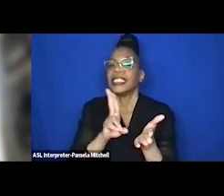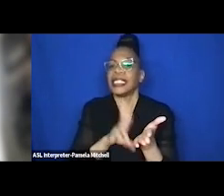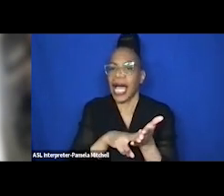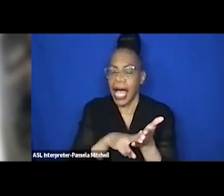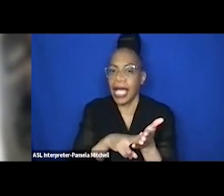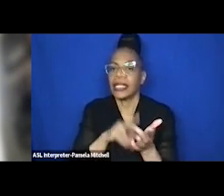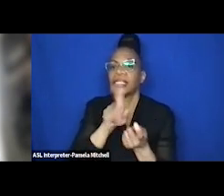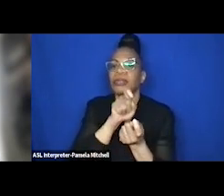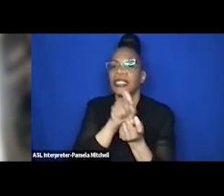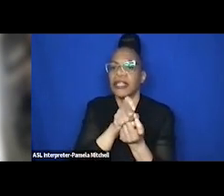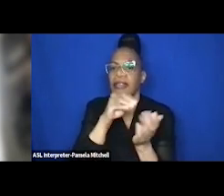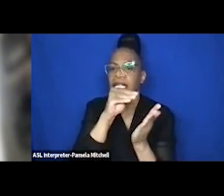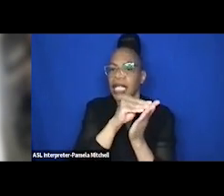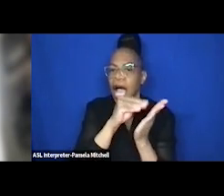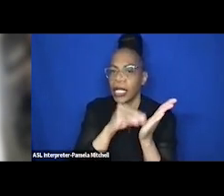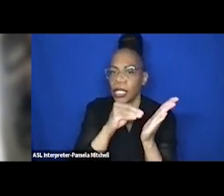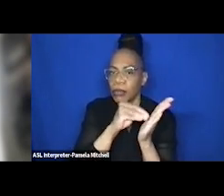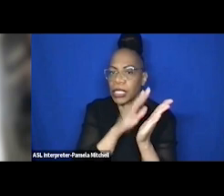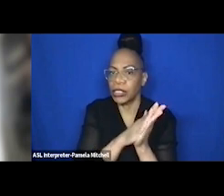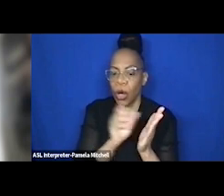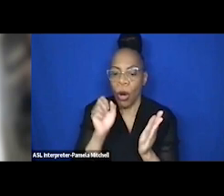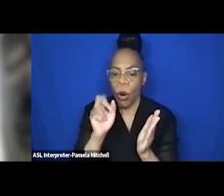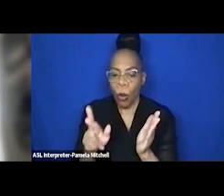that a client was experiencing a particular disability